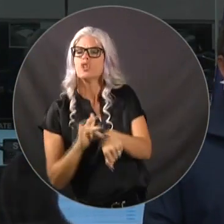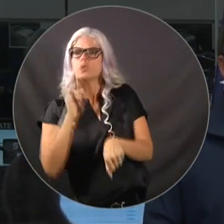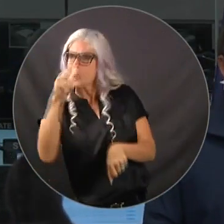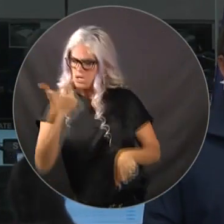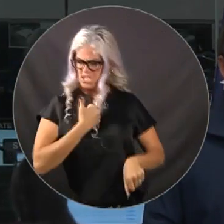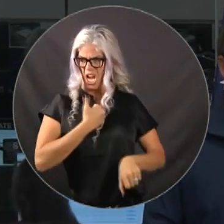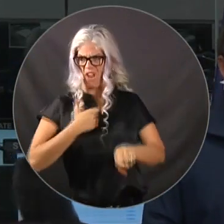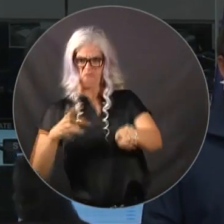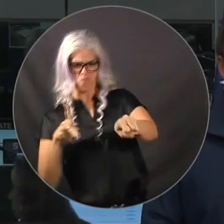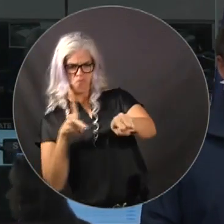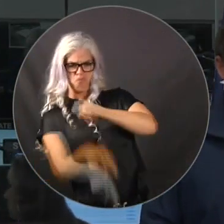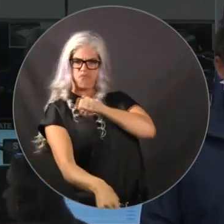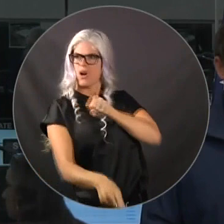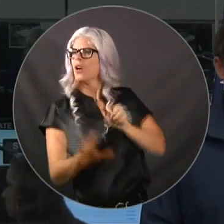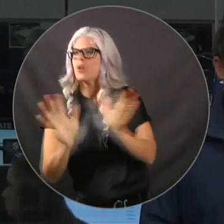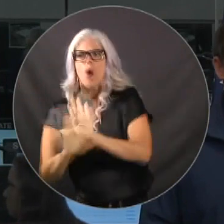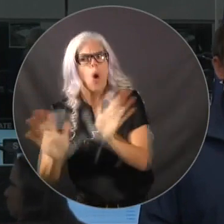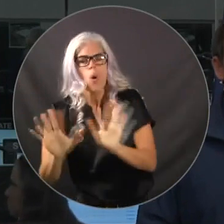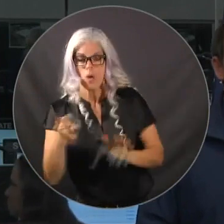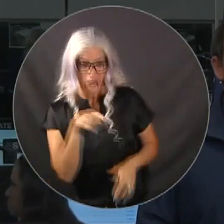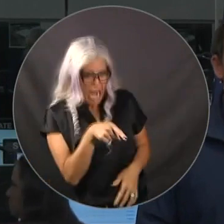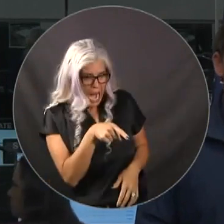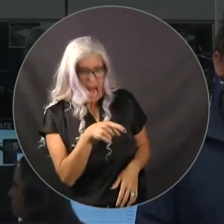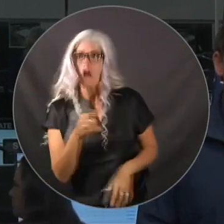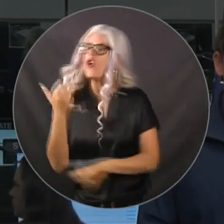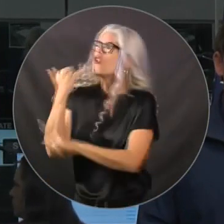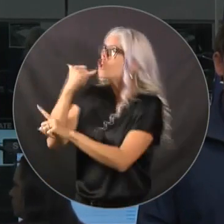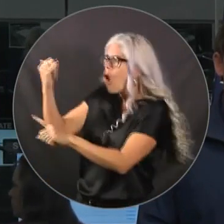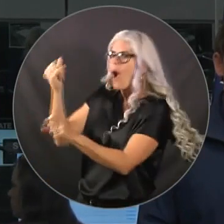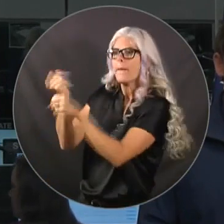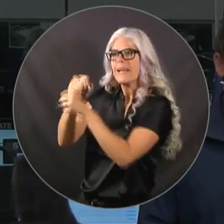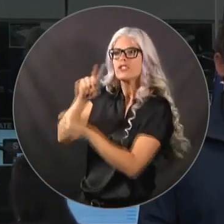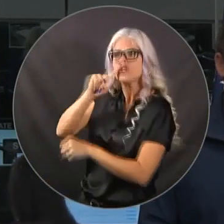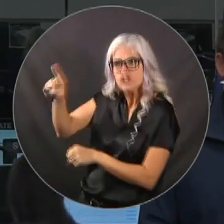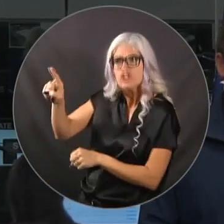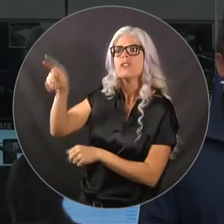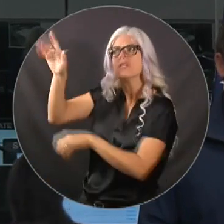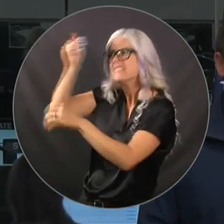can text, make a cellphon media to make to report t